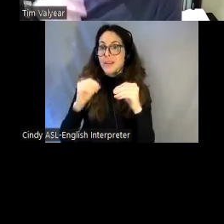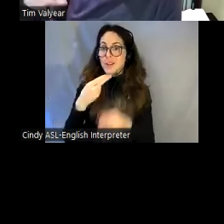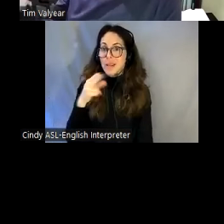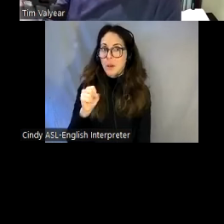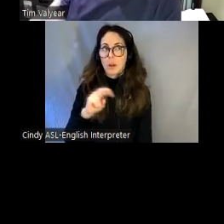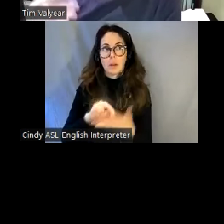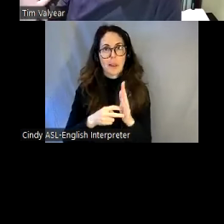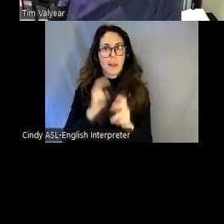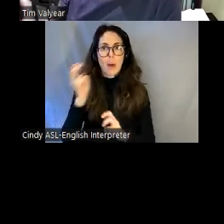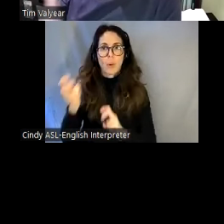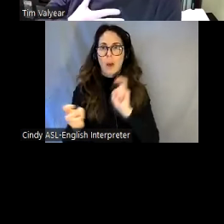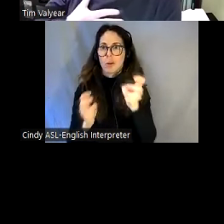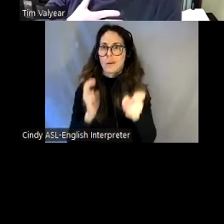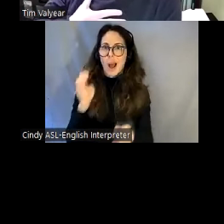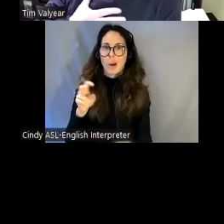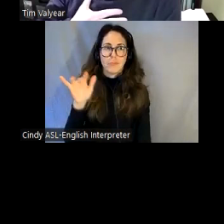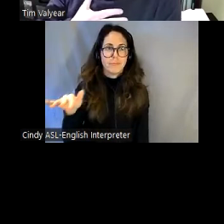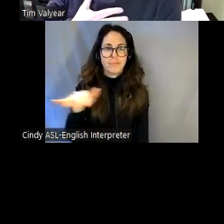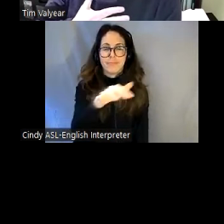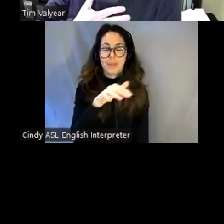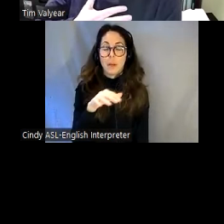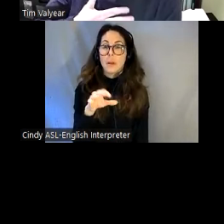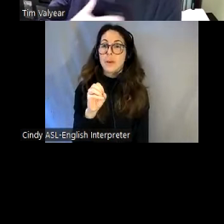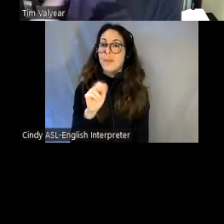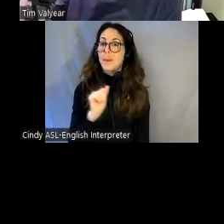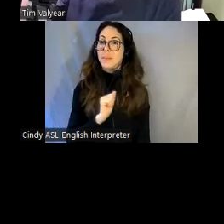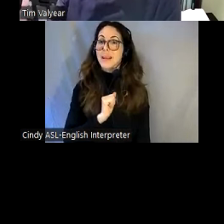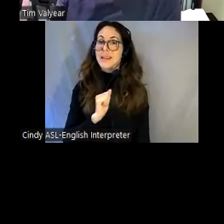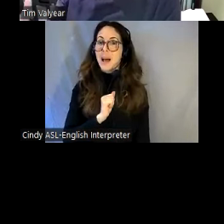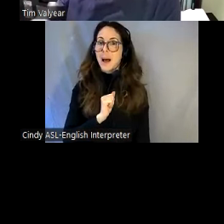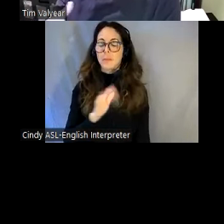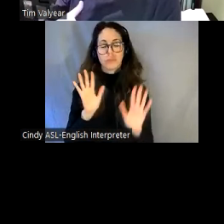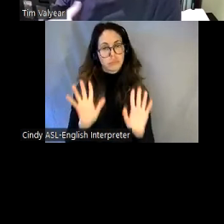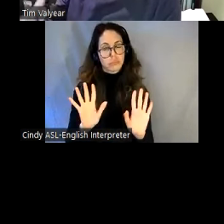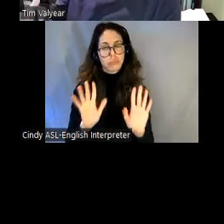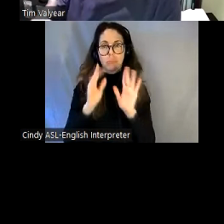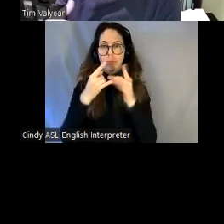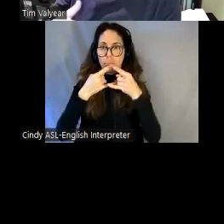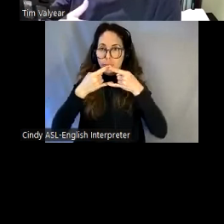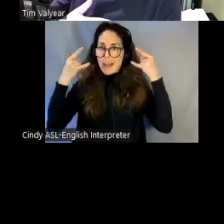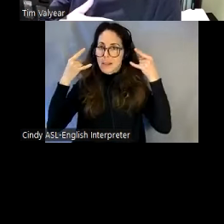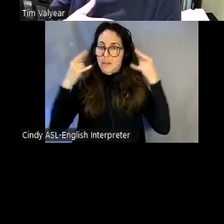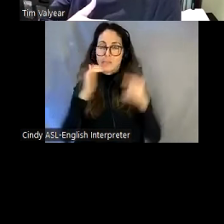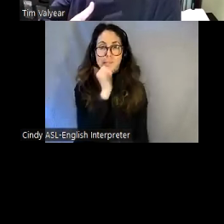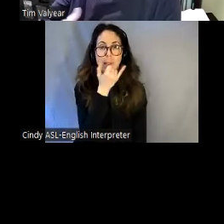hospital and also in a hospice environment, I teach in a college and in a high school. So I'm out in the public a